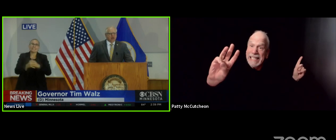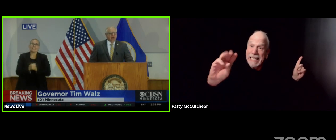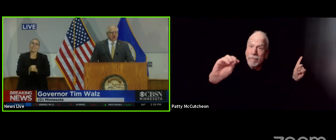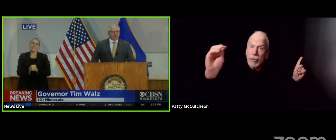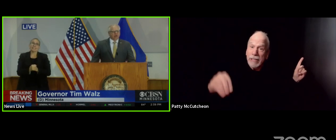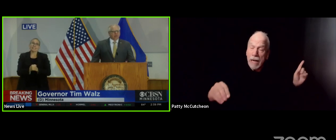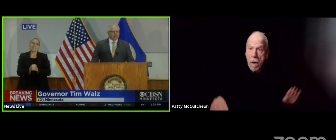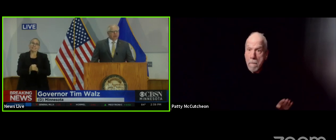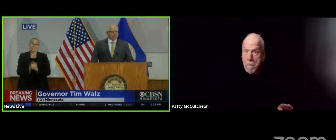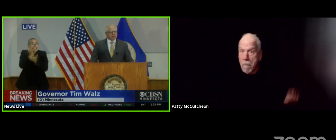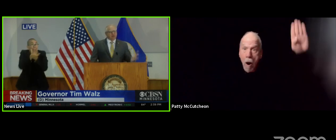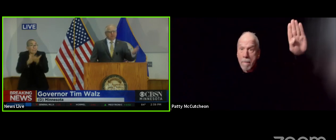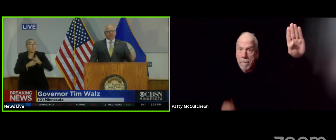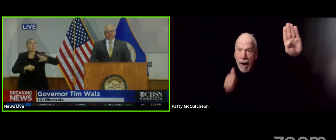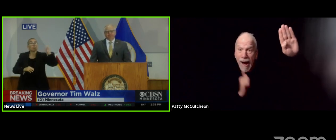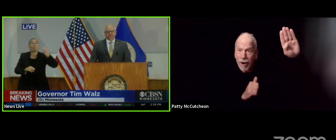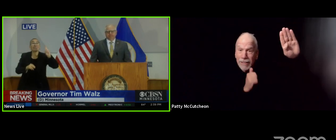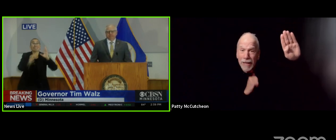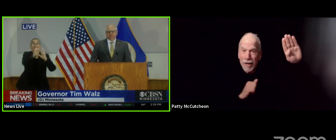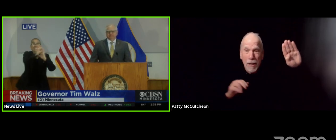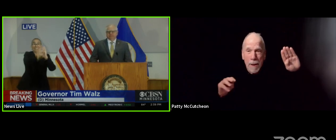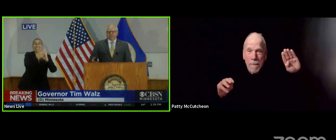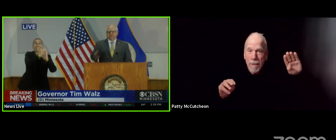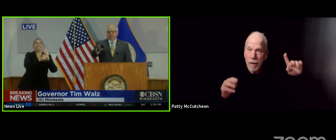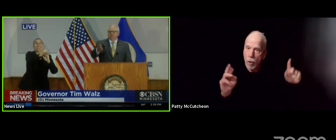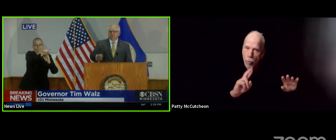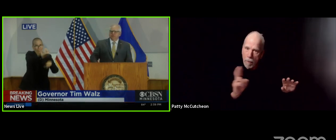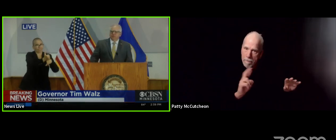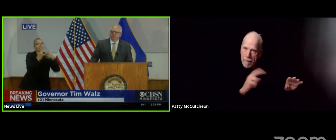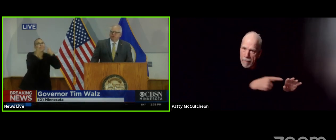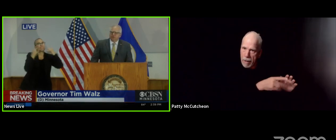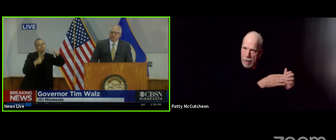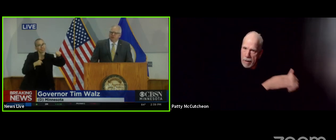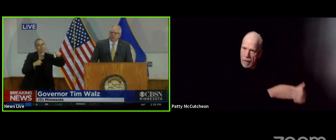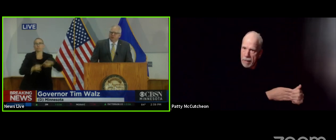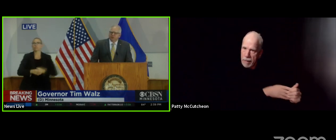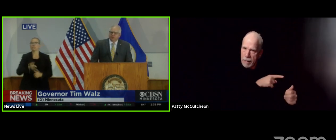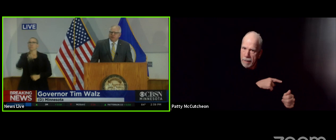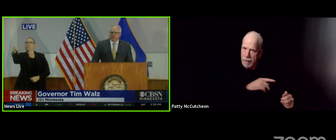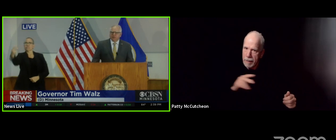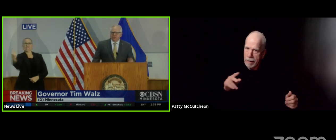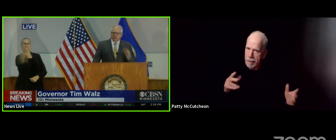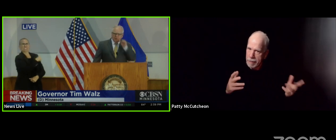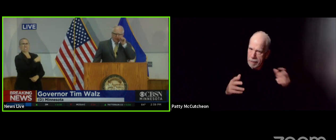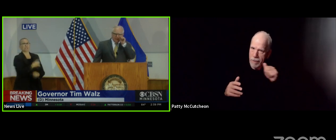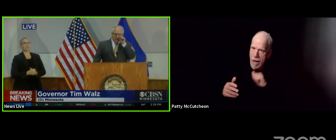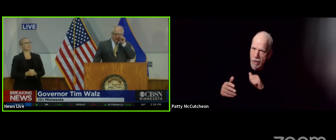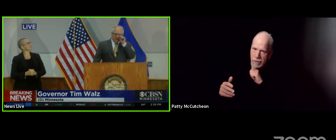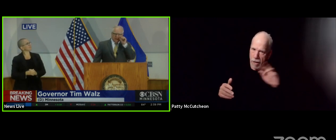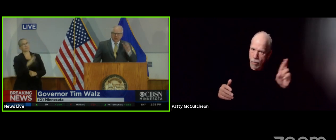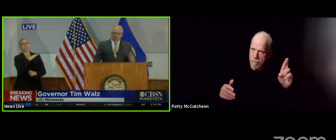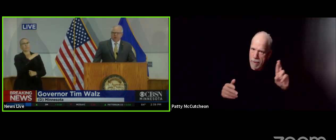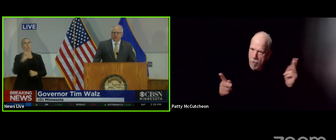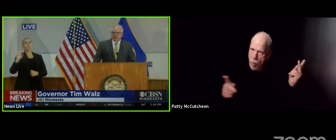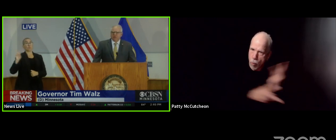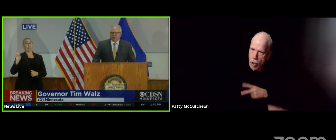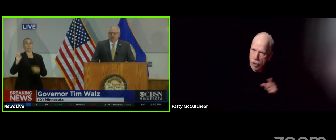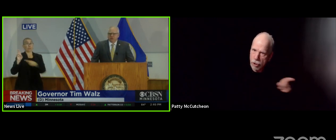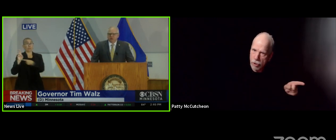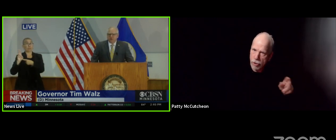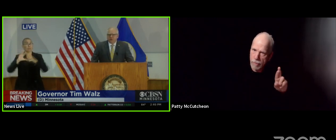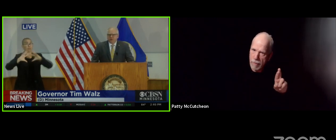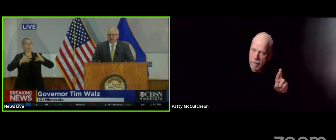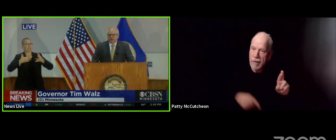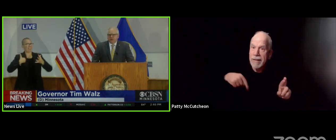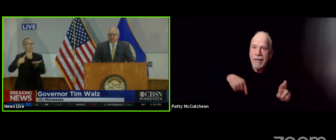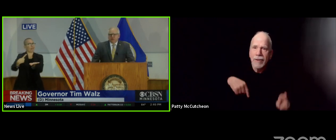STARTING TO IMPLEMENT THESE. [ AWAY FROM THE MIC ] ≫ CAN YOU JUST COMMENT